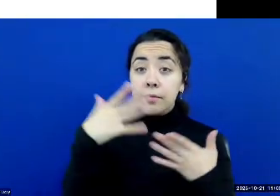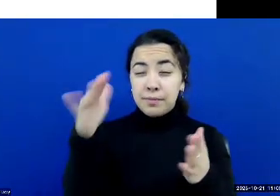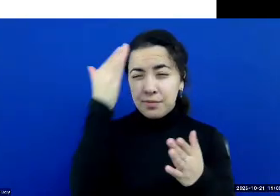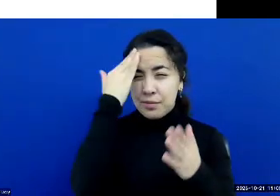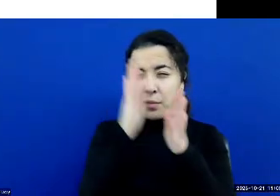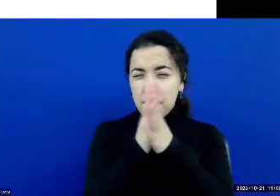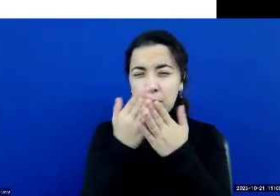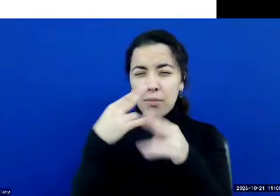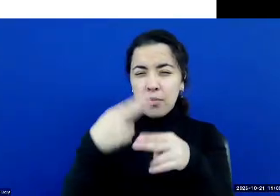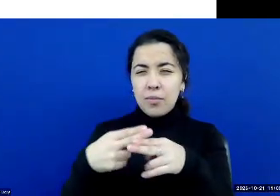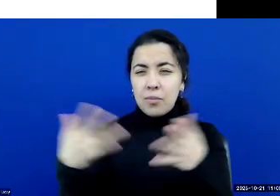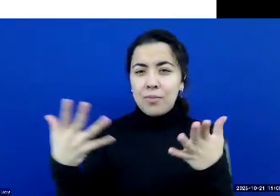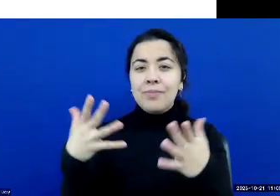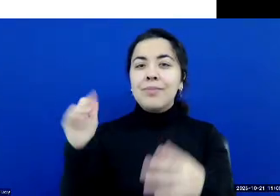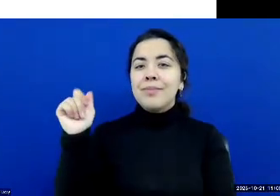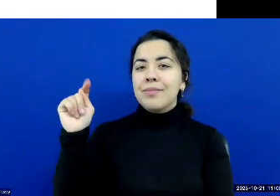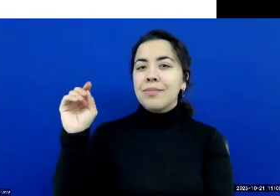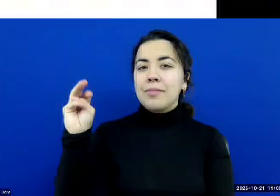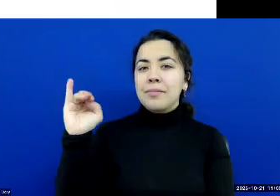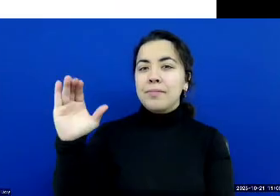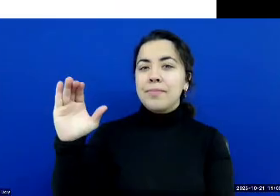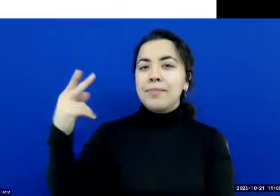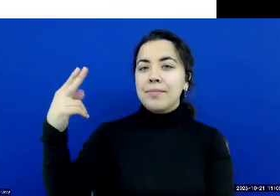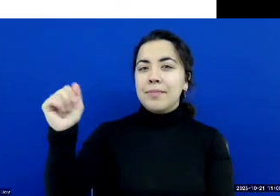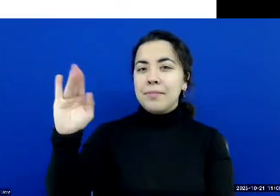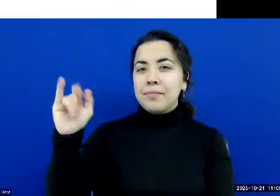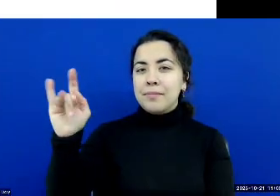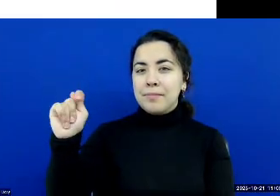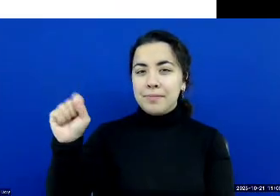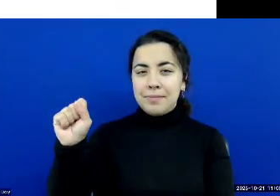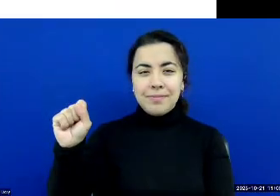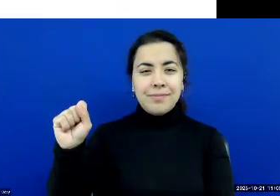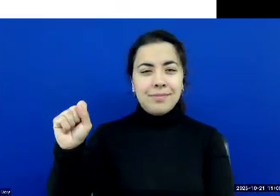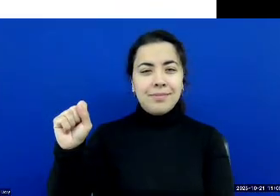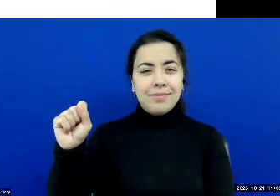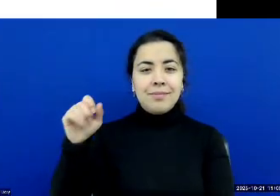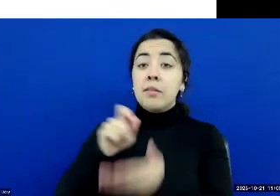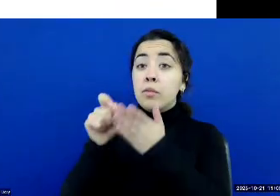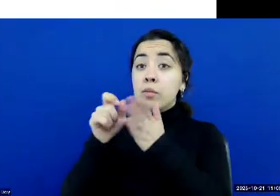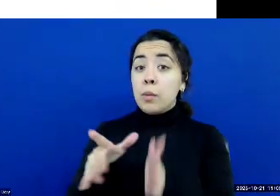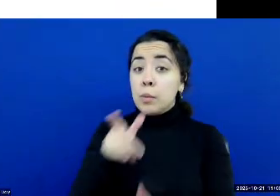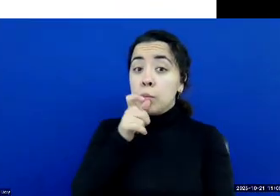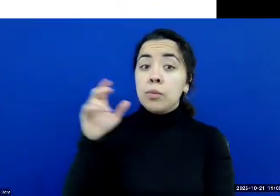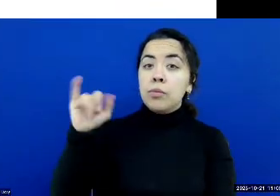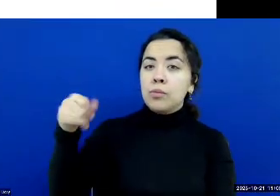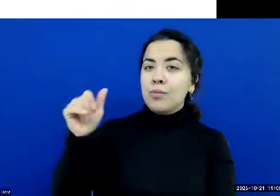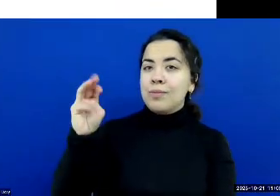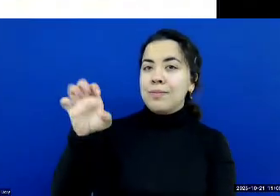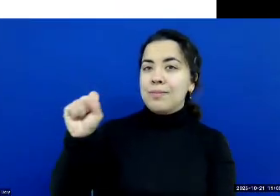Kathleen DeForest: Now, is anyone familiar with the book Atomic Habits by James Clear? Kathleen DeForest: This is a phenomenal book.